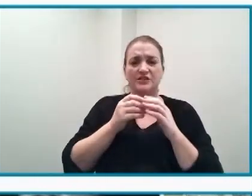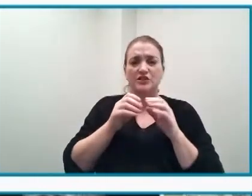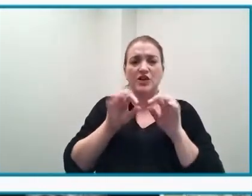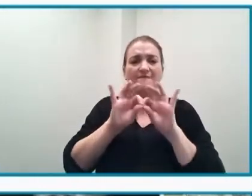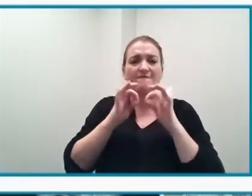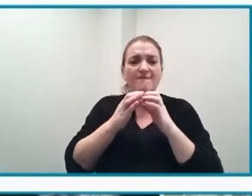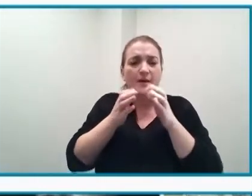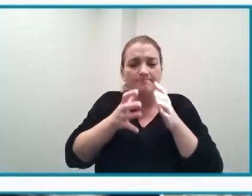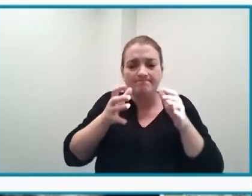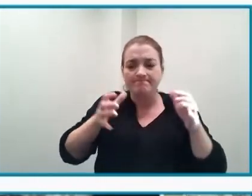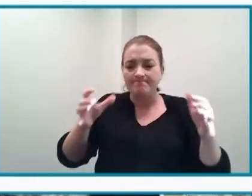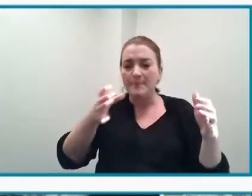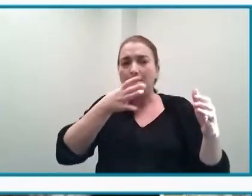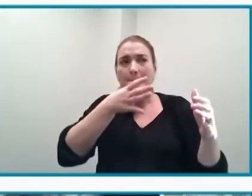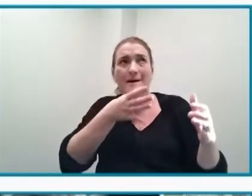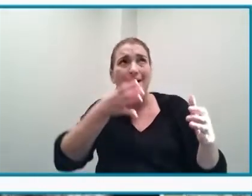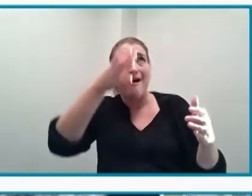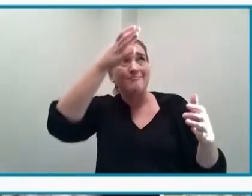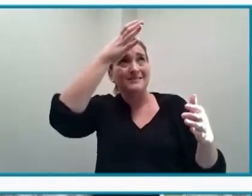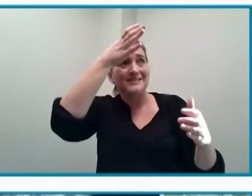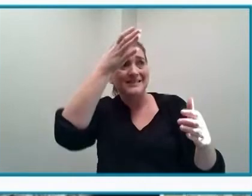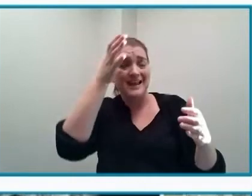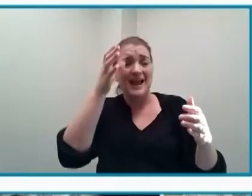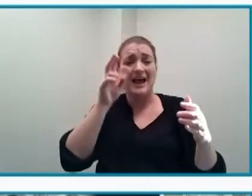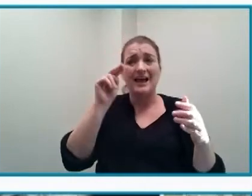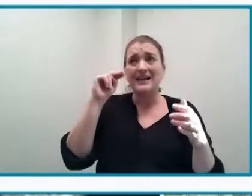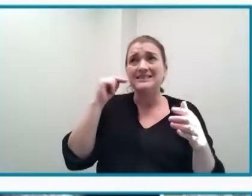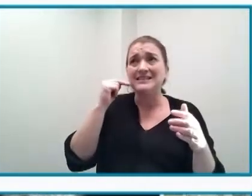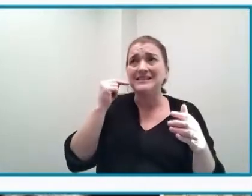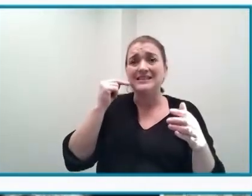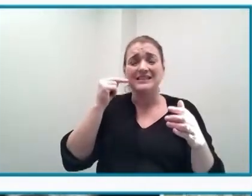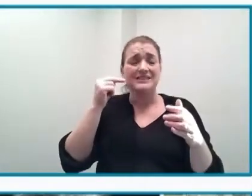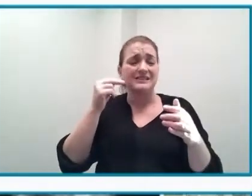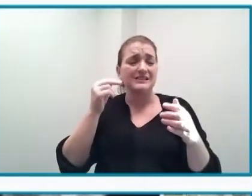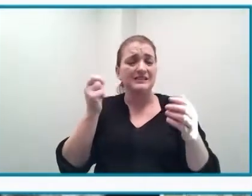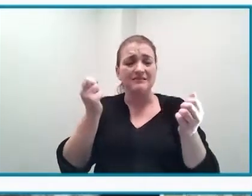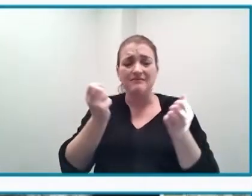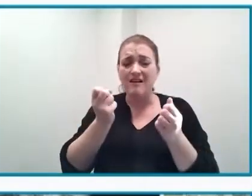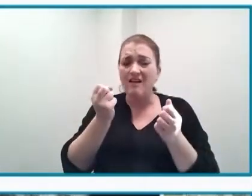their dads, their nieces up here with them. It's, they bring the whole family up here,